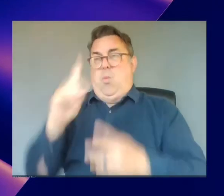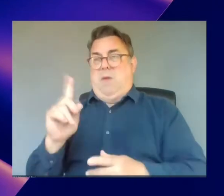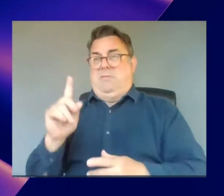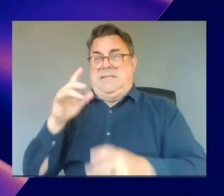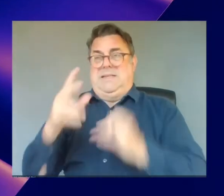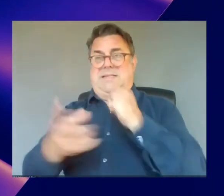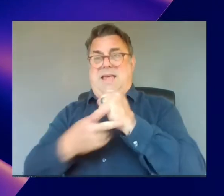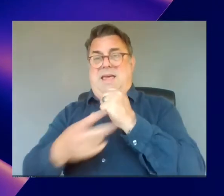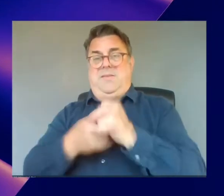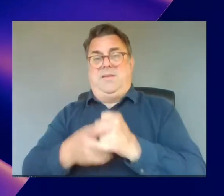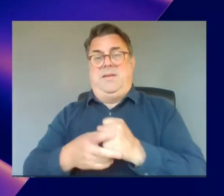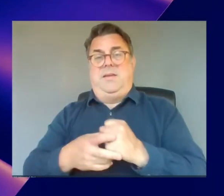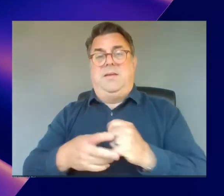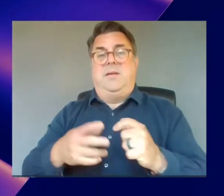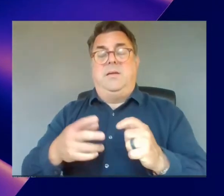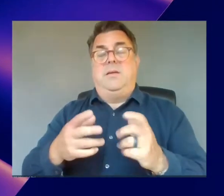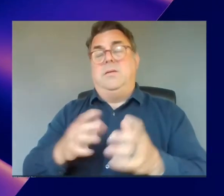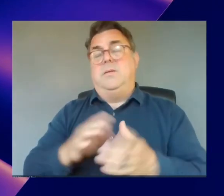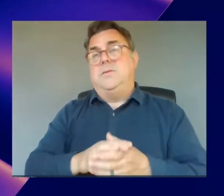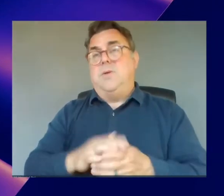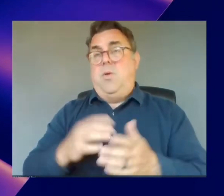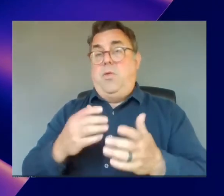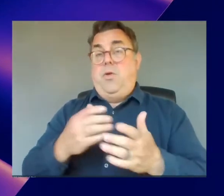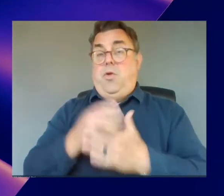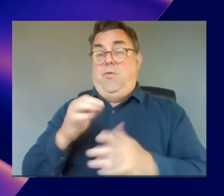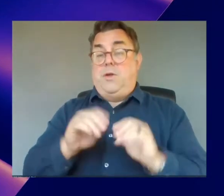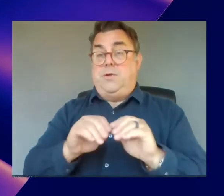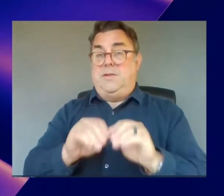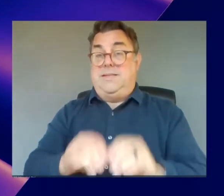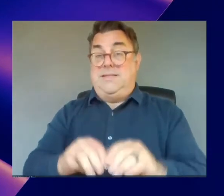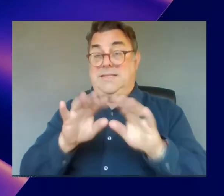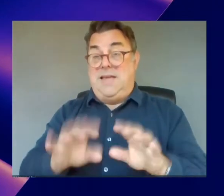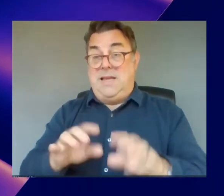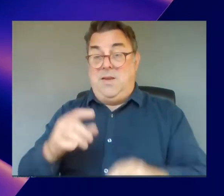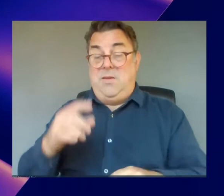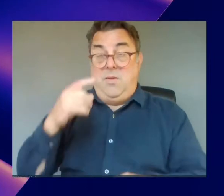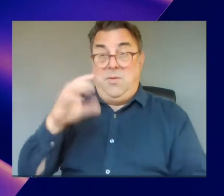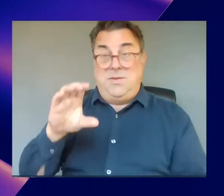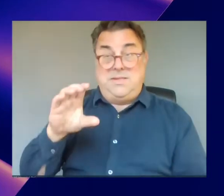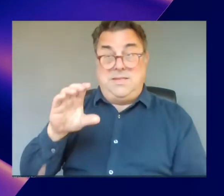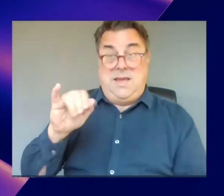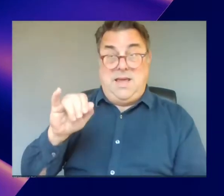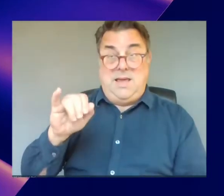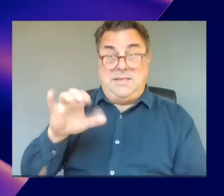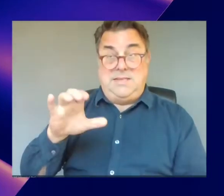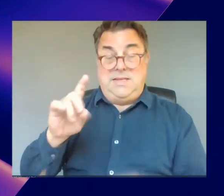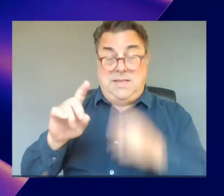you'll push out the new feature and the code through your CICD pipeline. It's checking the configuration,